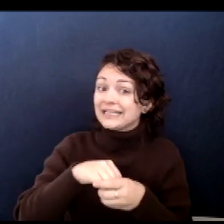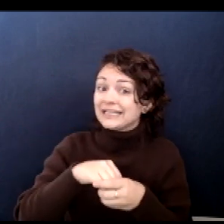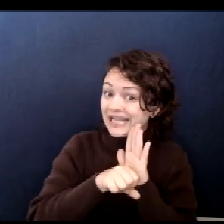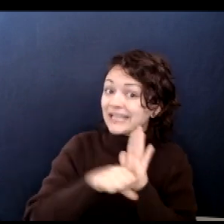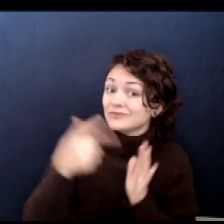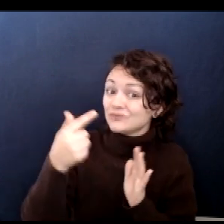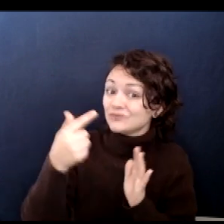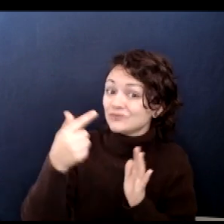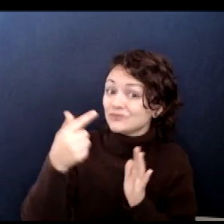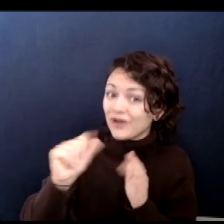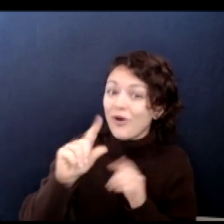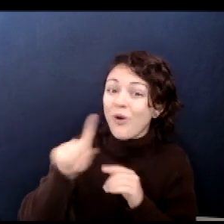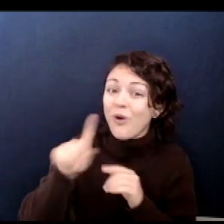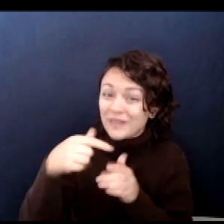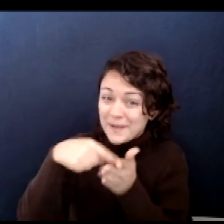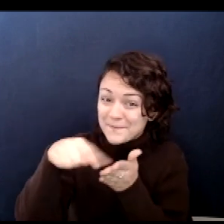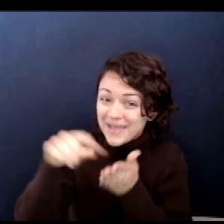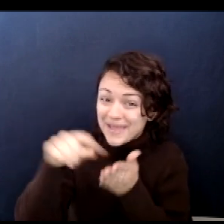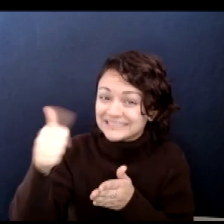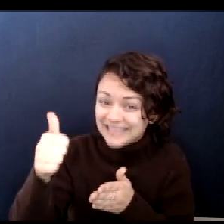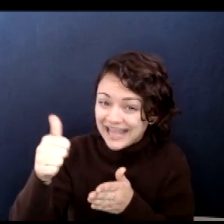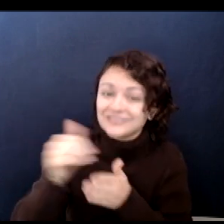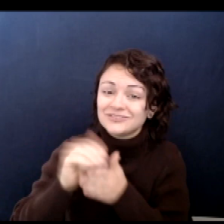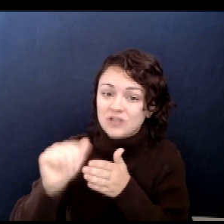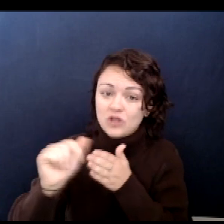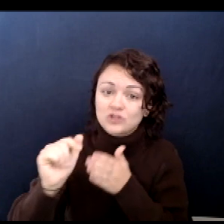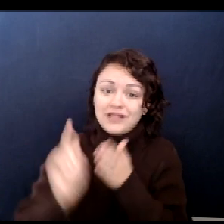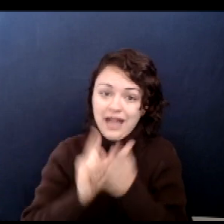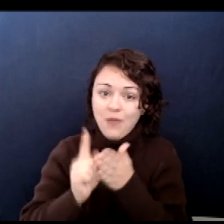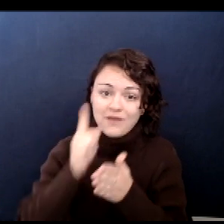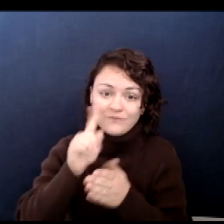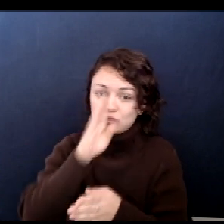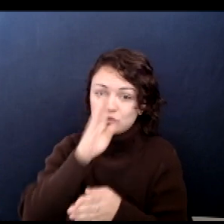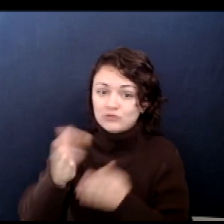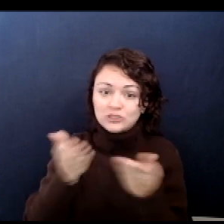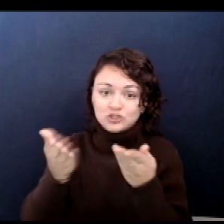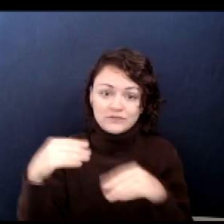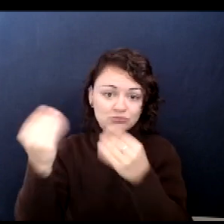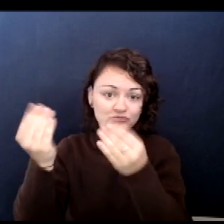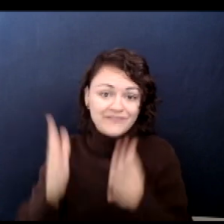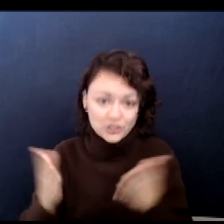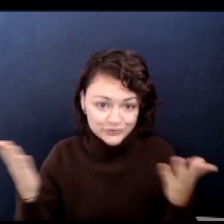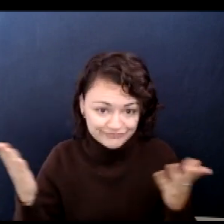So we wanted to were